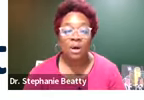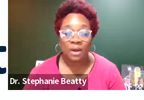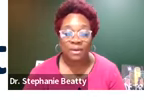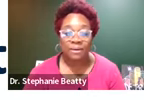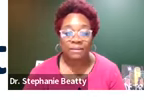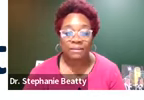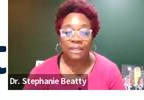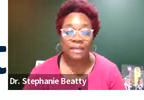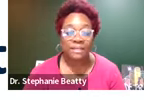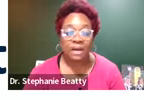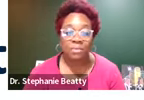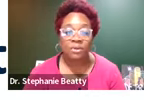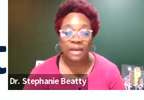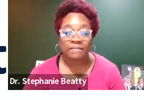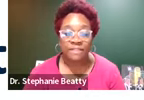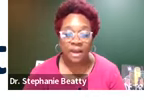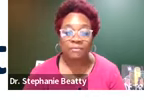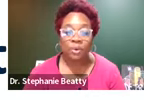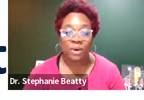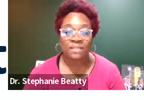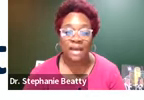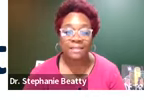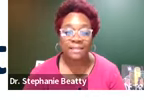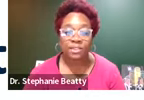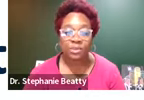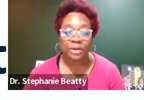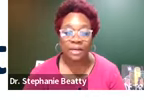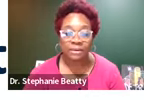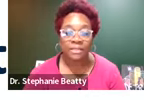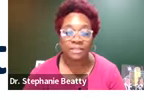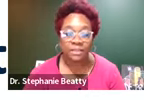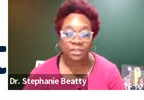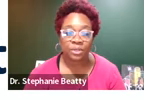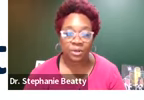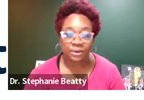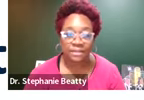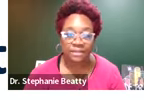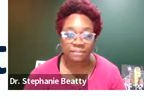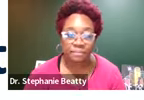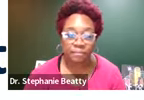or other: anytime your Deaf staff requests access to a hearing centered occurrence;